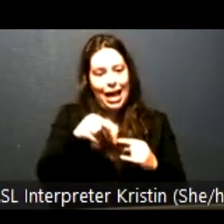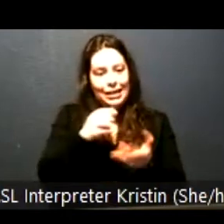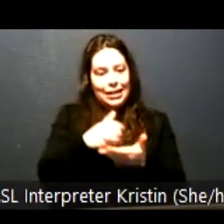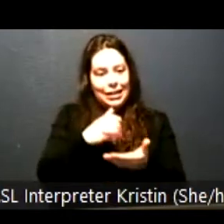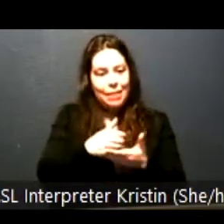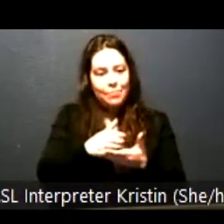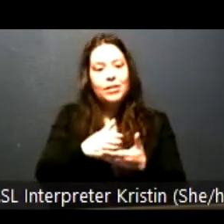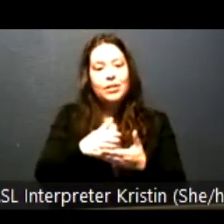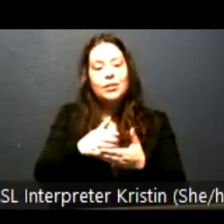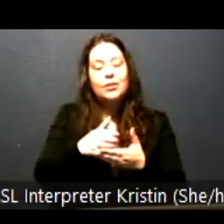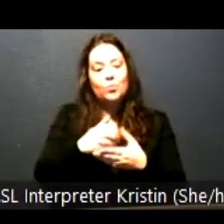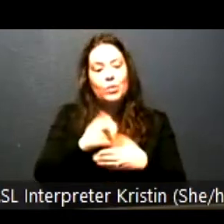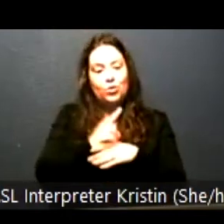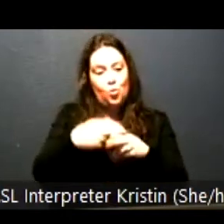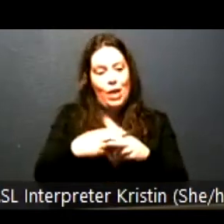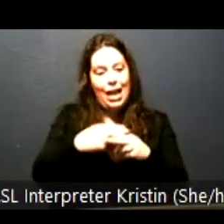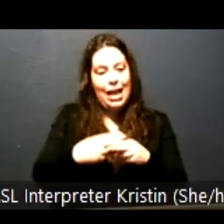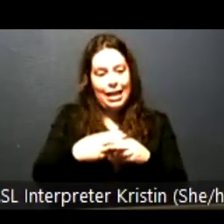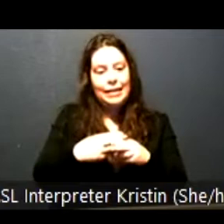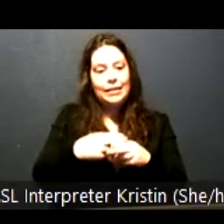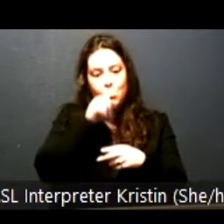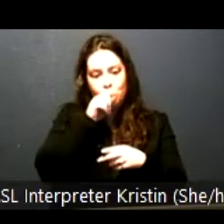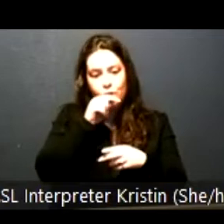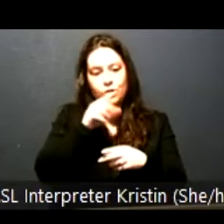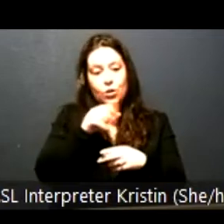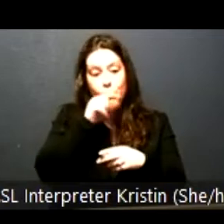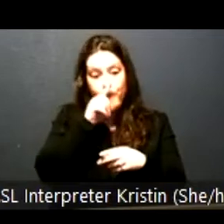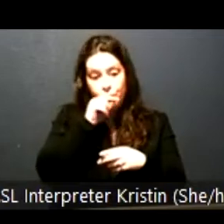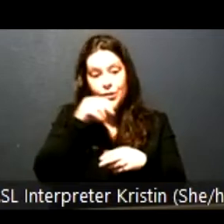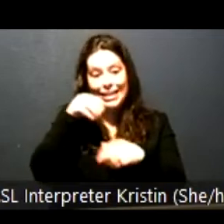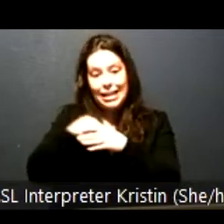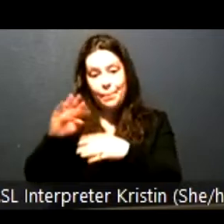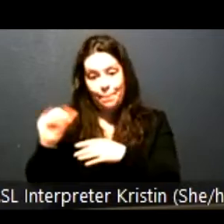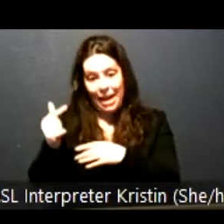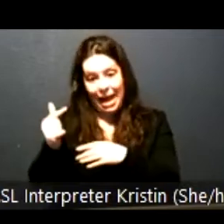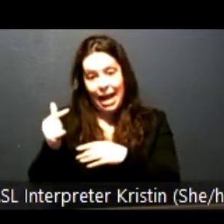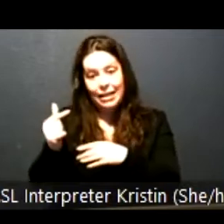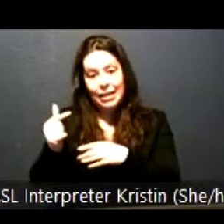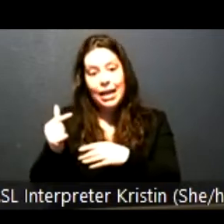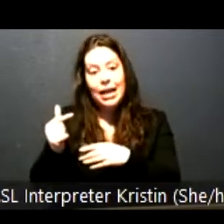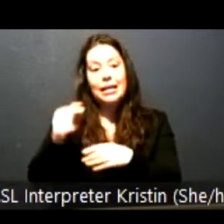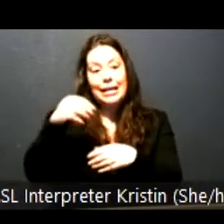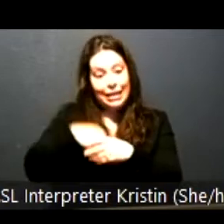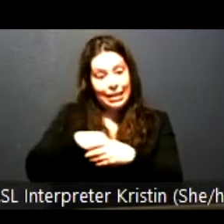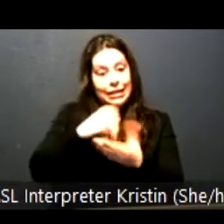and then put the cup on a scale um and so that's, that's one step. I used a lot of super glue.